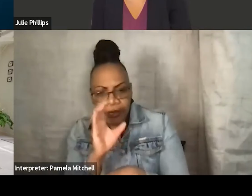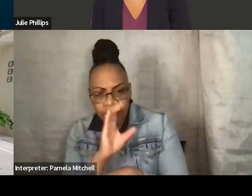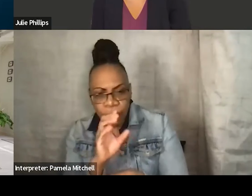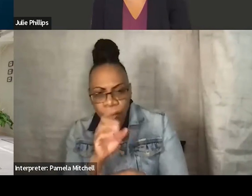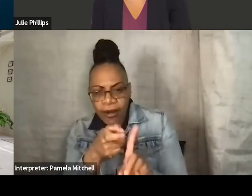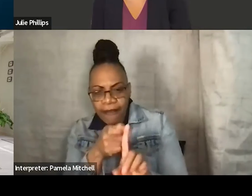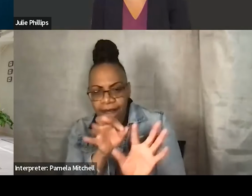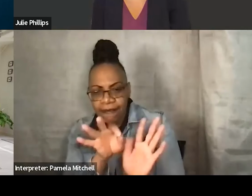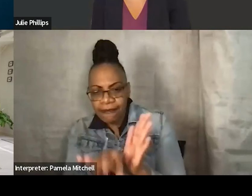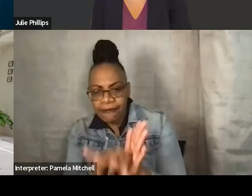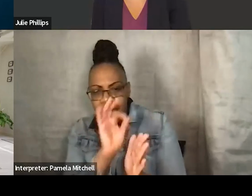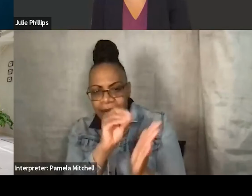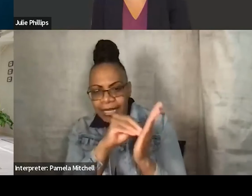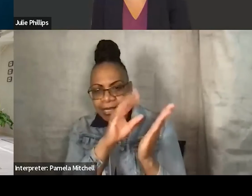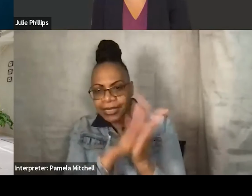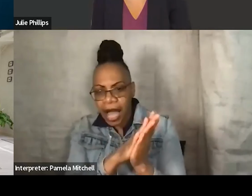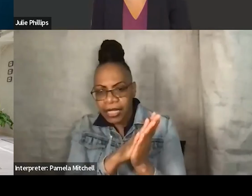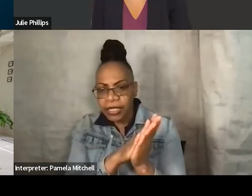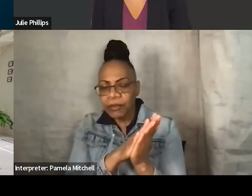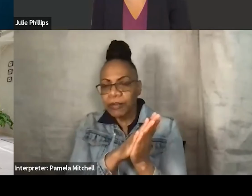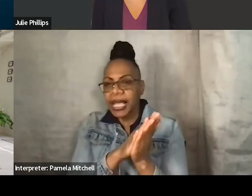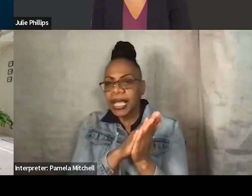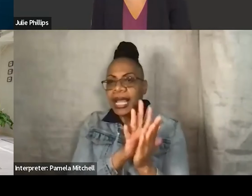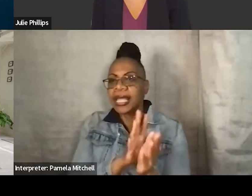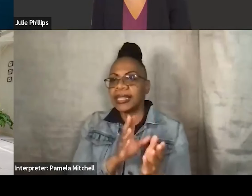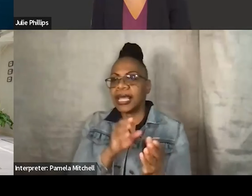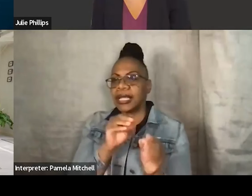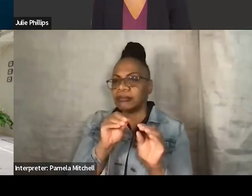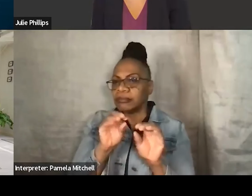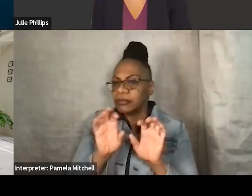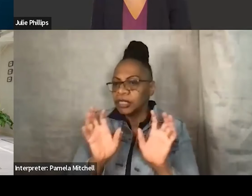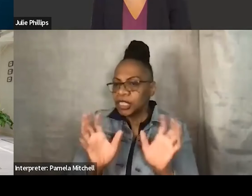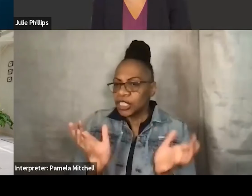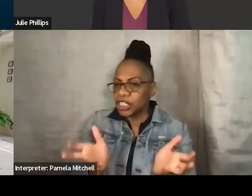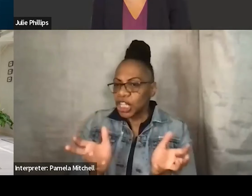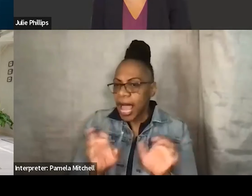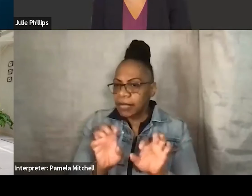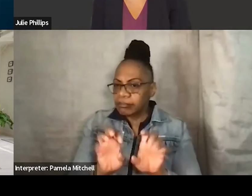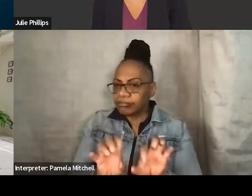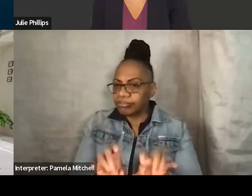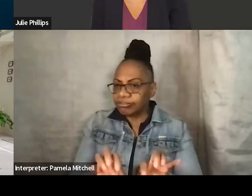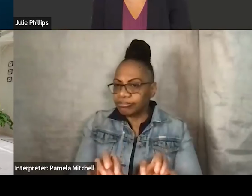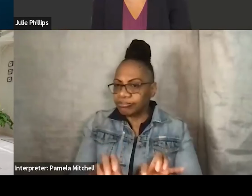and I can put it in the chat if I can grab it quickly. Thank you, Dawn.